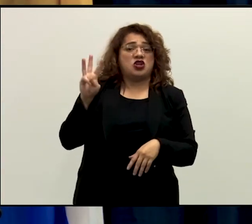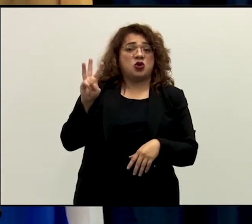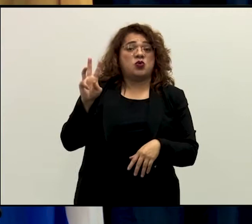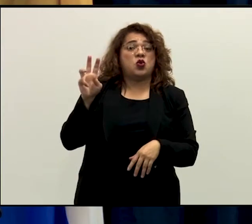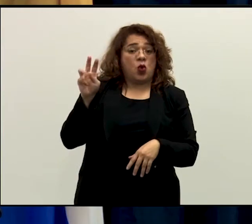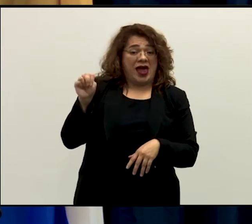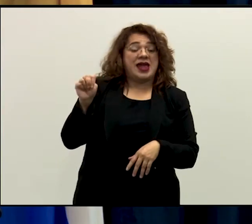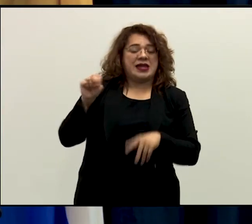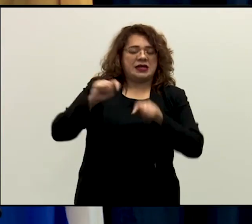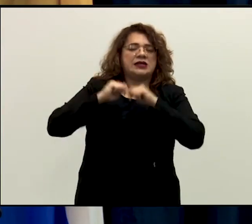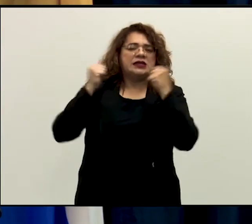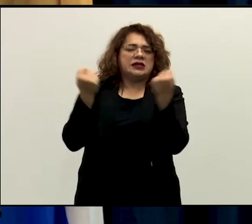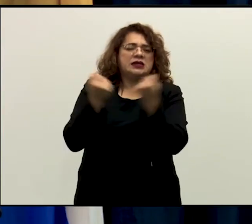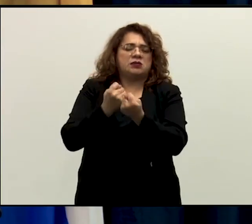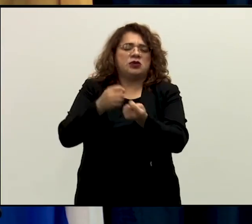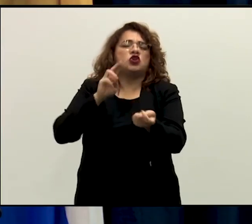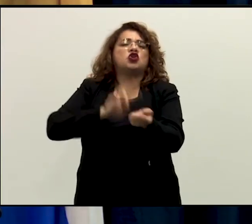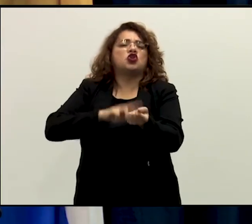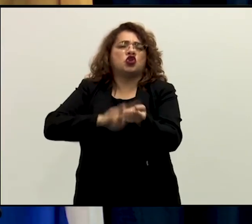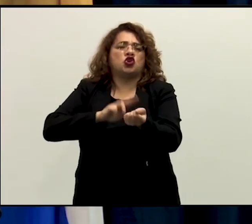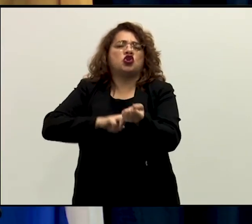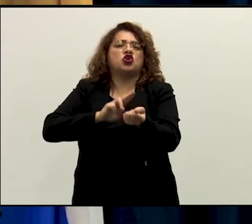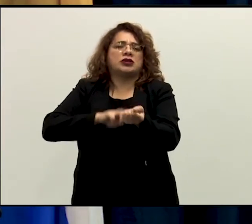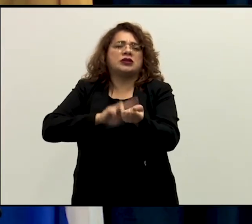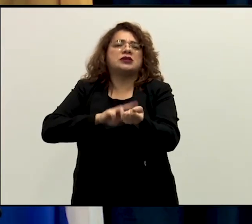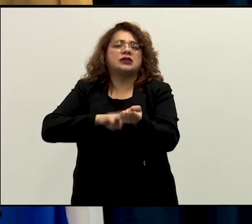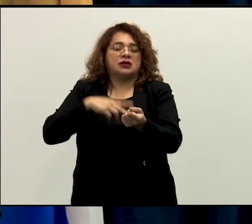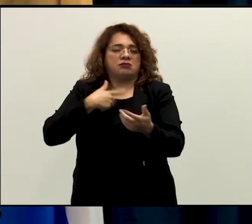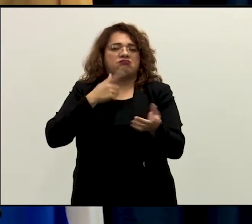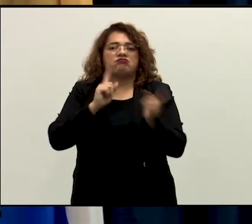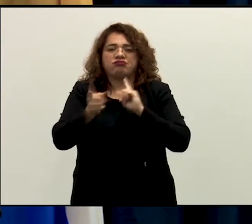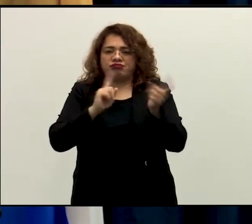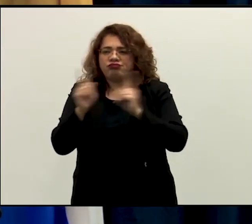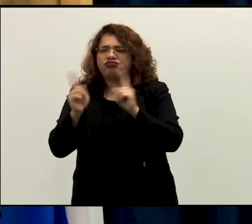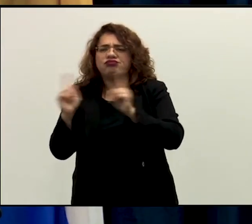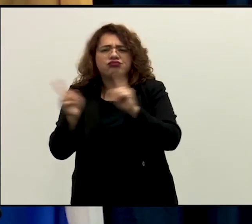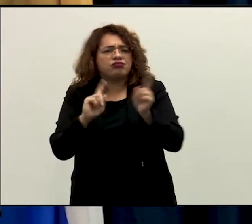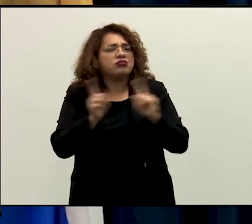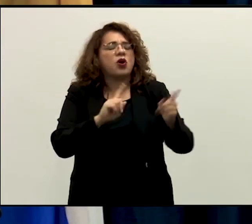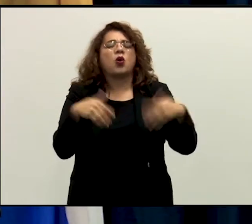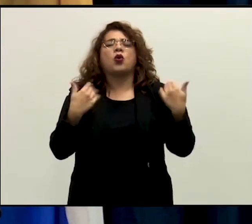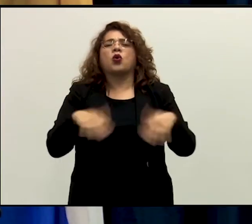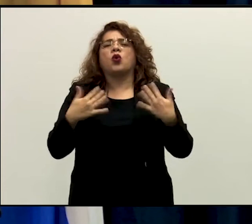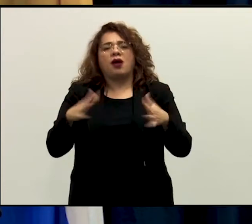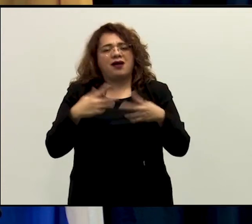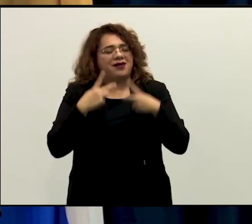I had the chance to visit and I had a chance to talk to actually a lot of the nurses that